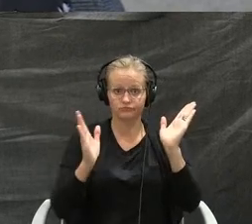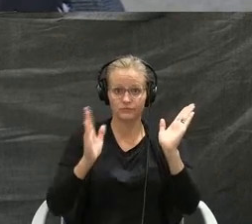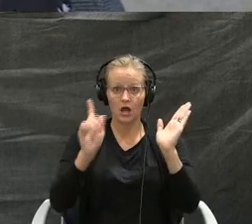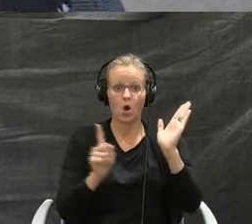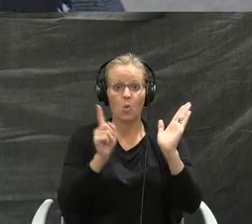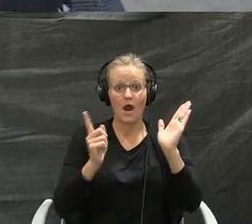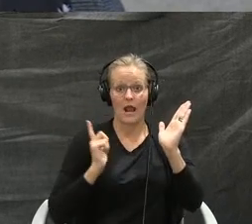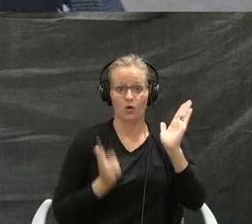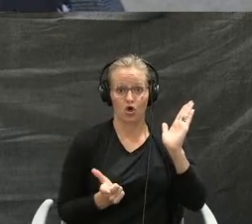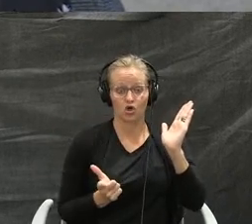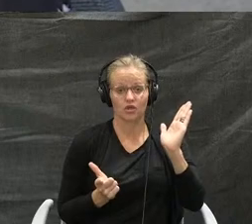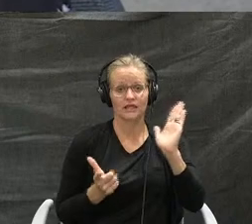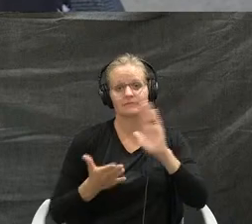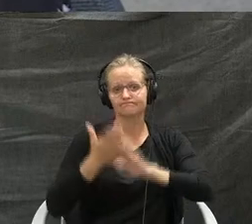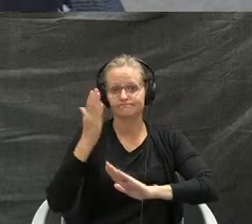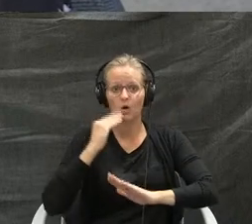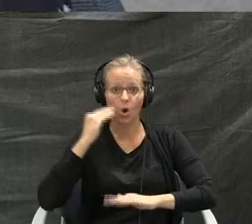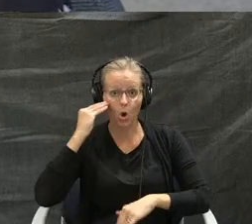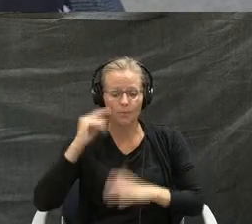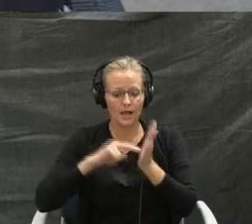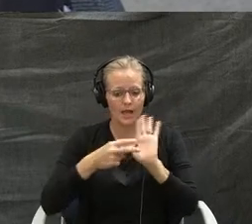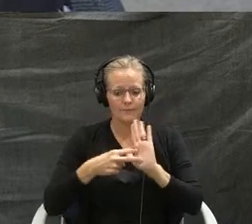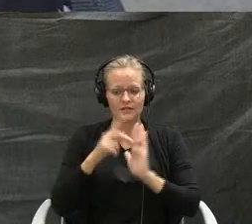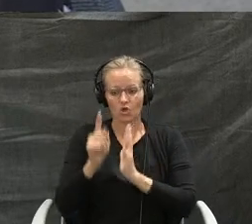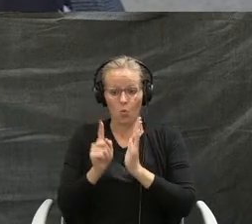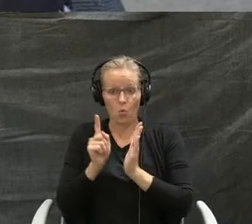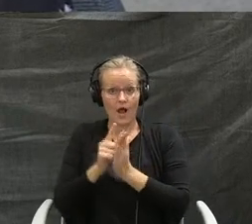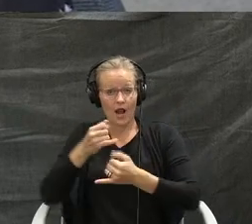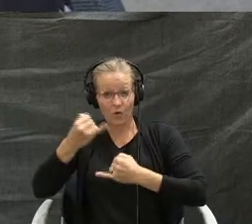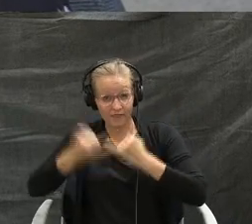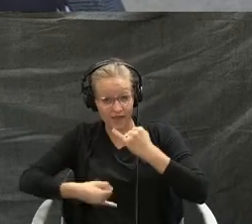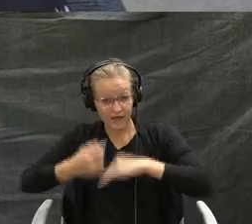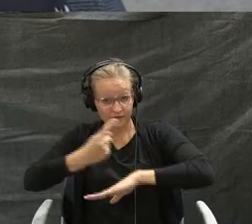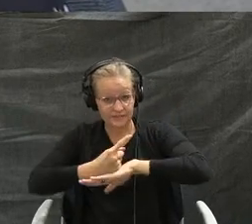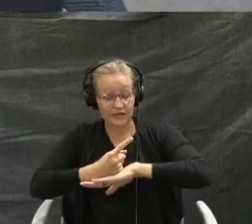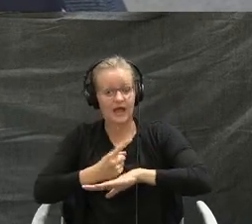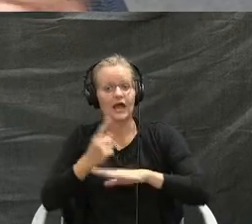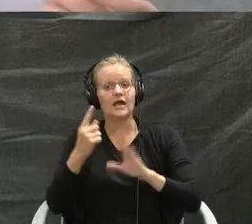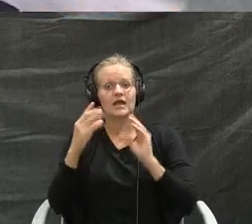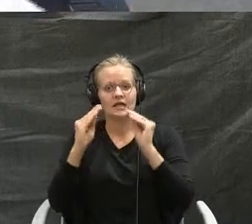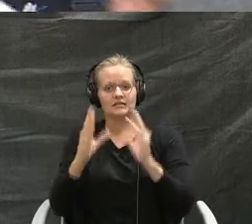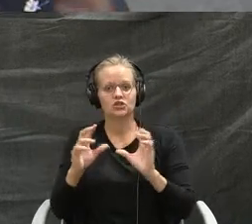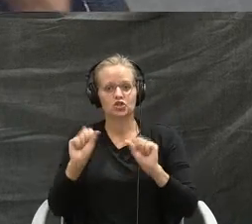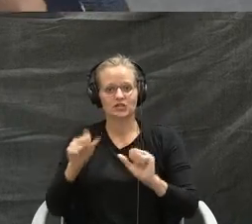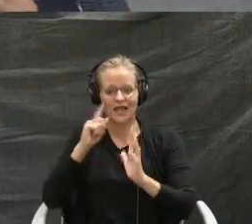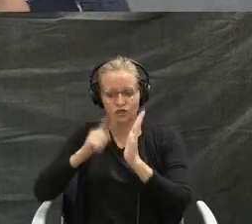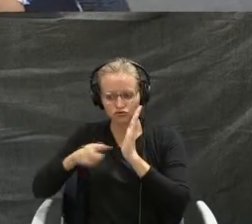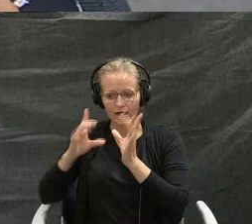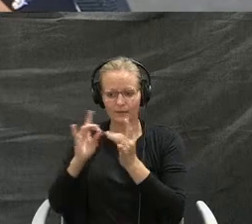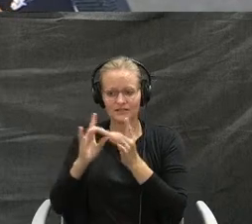remaining our teachers would be able to check for messages from the students at home and have some time to answer questions